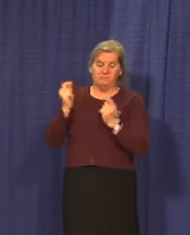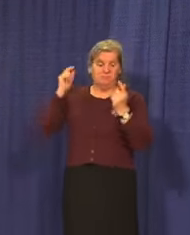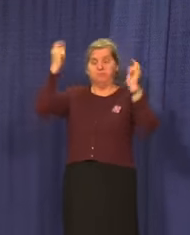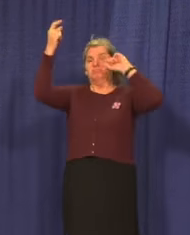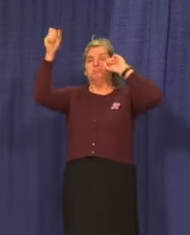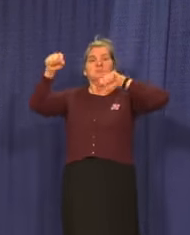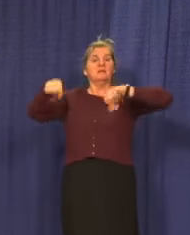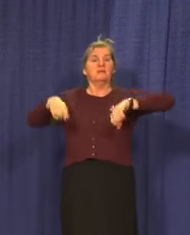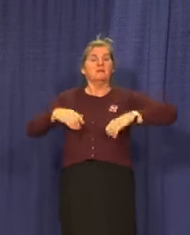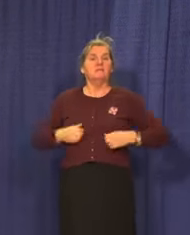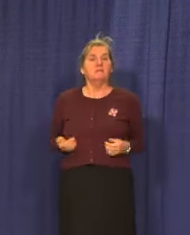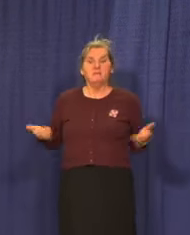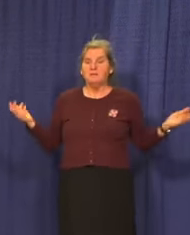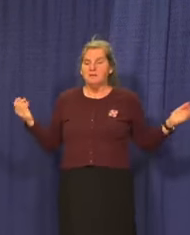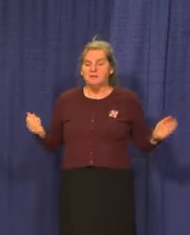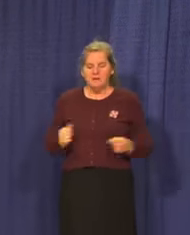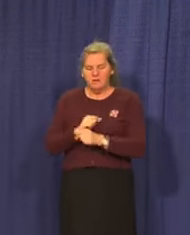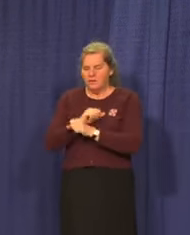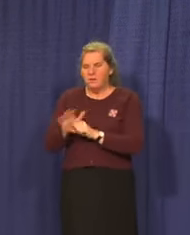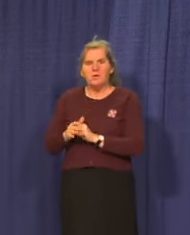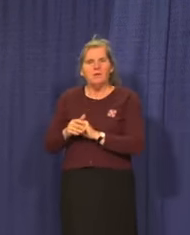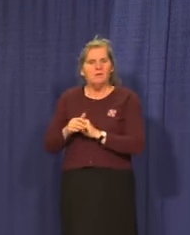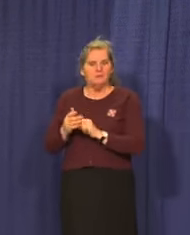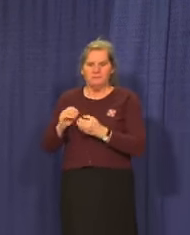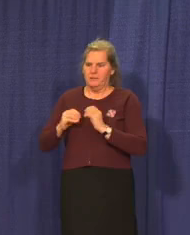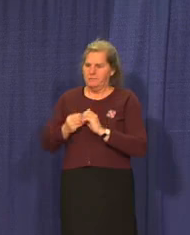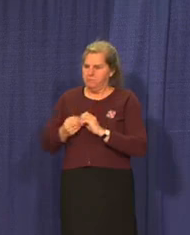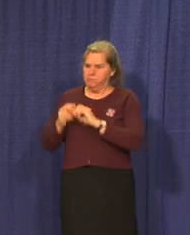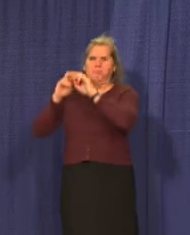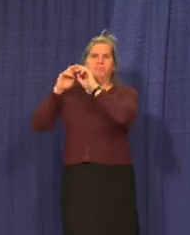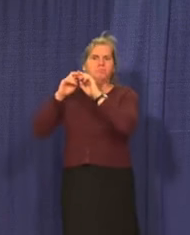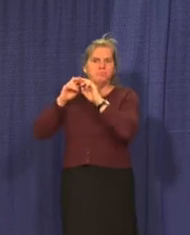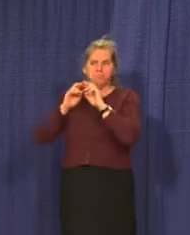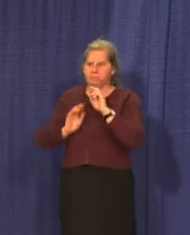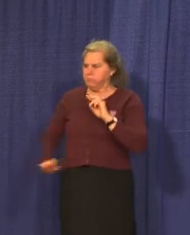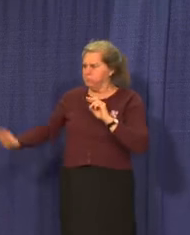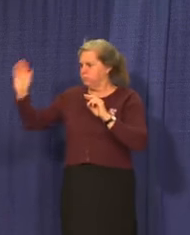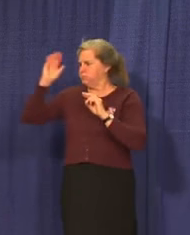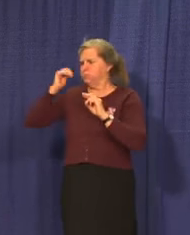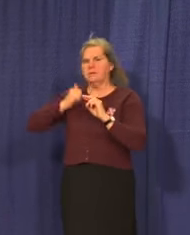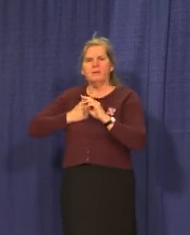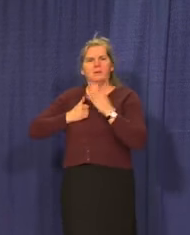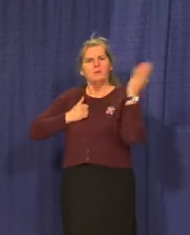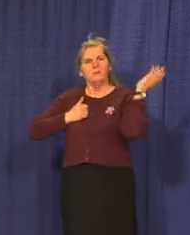COVID 19 NUMBERS ARE ACCELERATING QUICKLY AND JURISDICTIONS ACROSS CANADA,